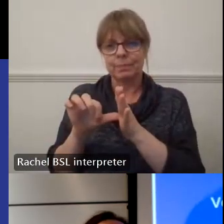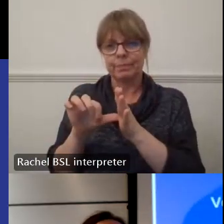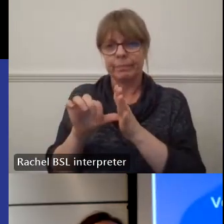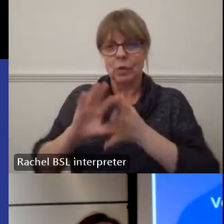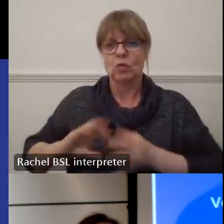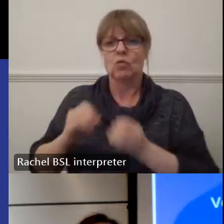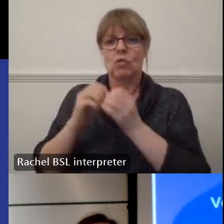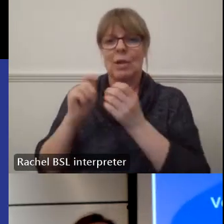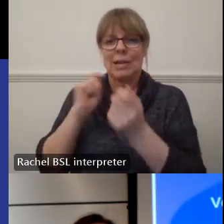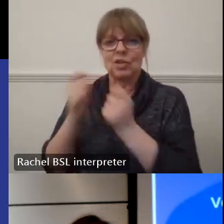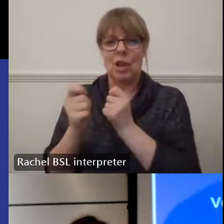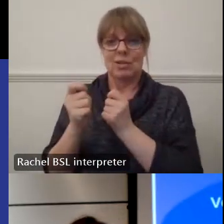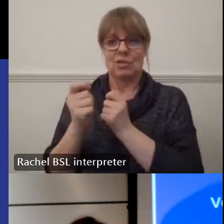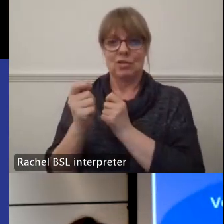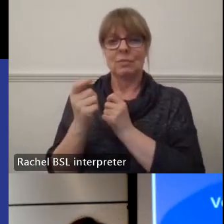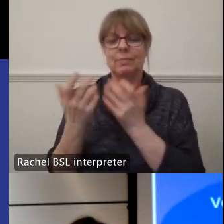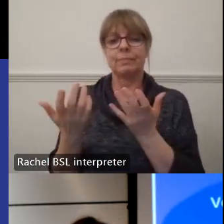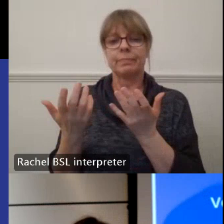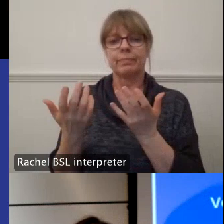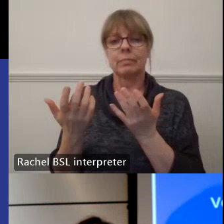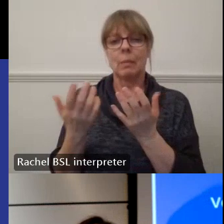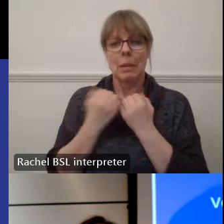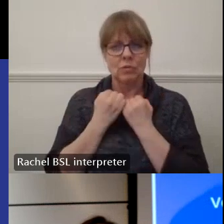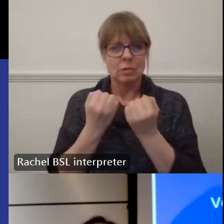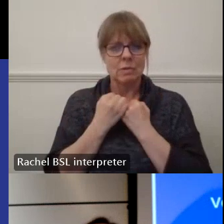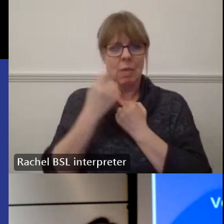So even reflecting on going back and having a discussion with your